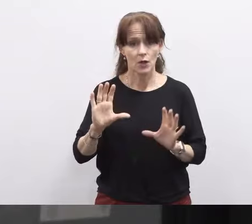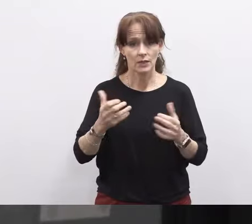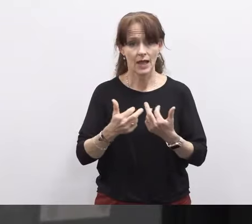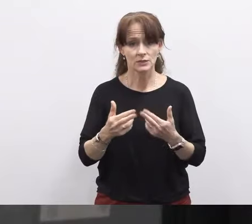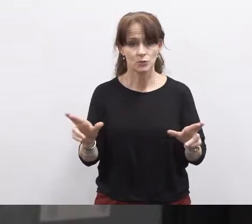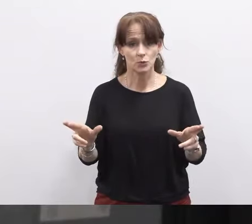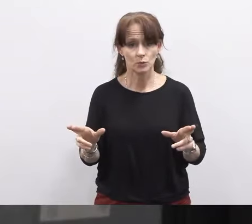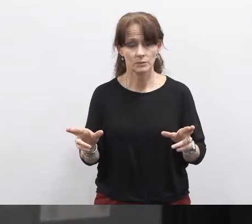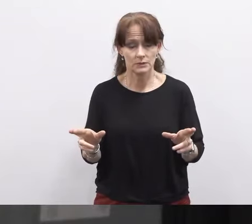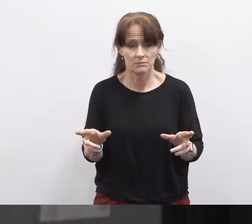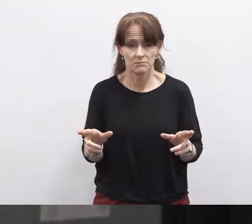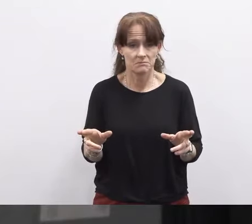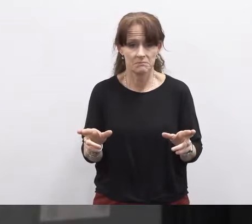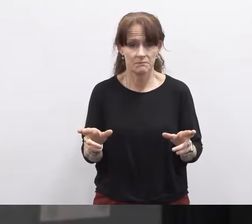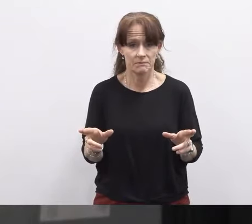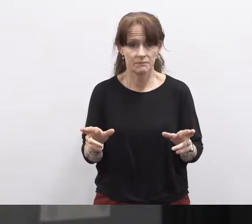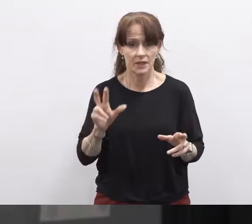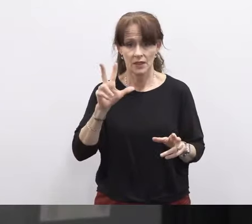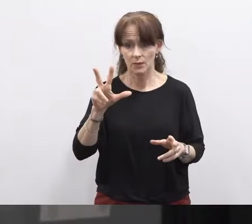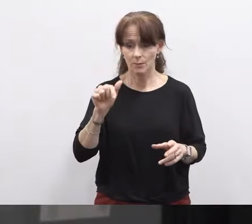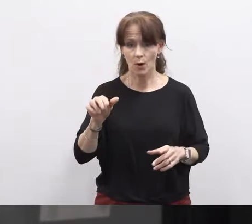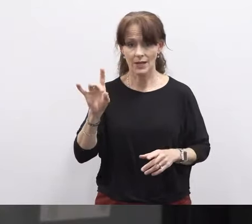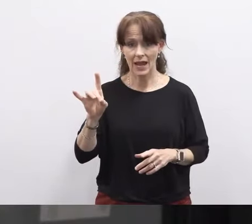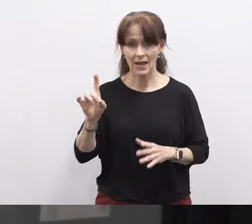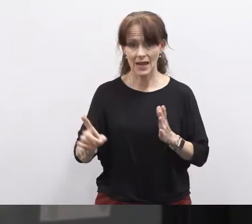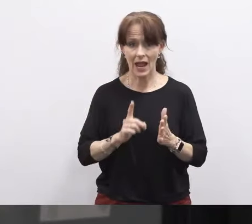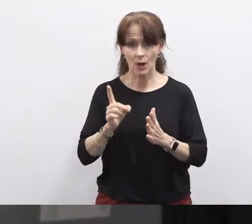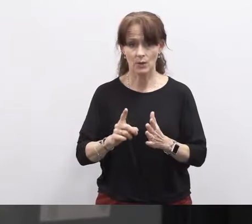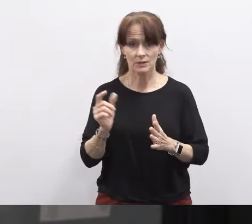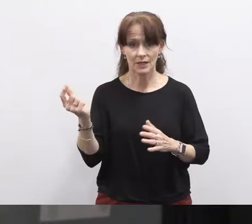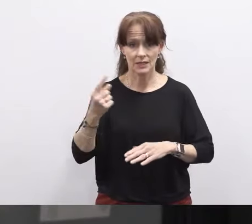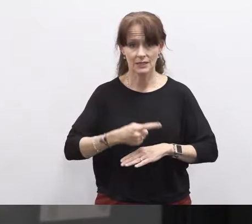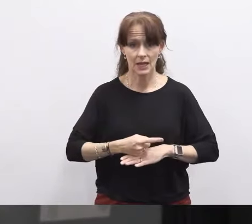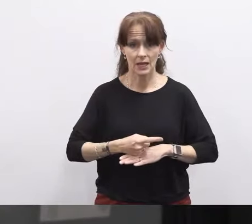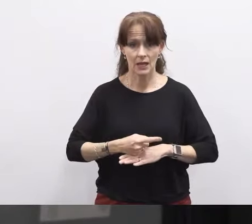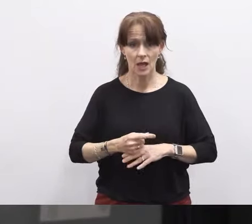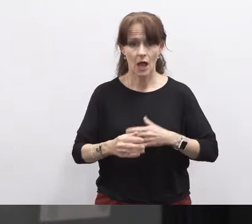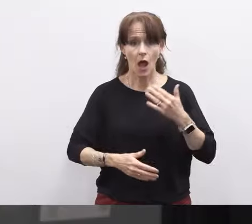because 3.8 hours a day equals it ongoing staffing shortage.